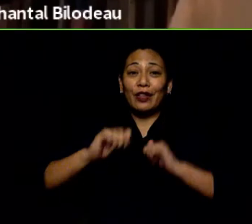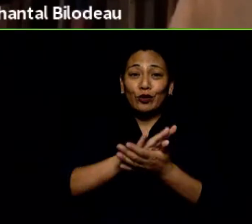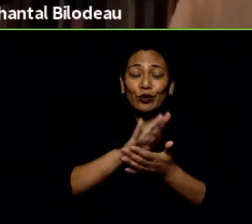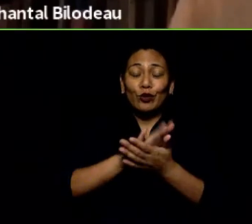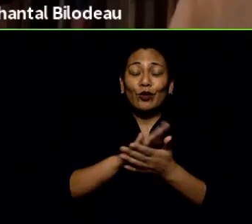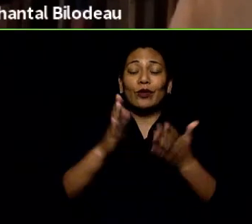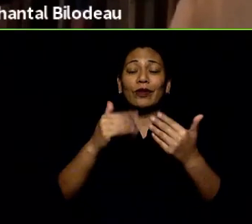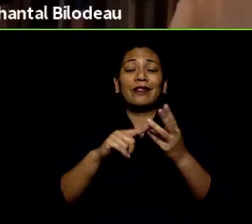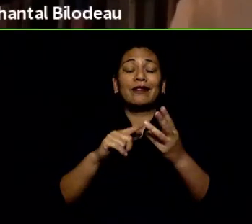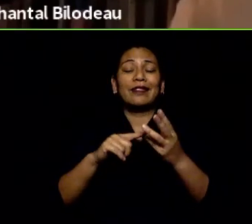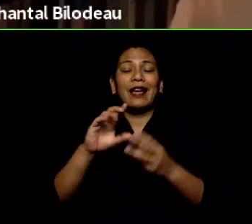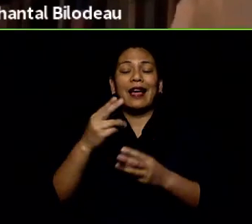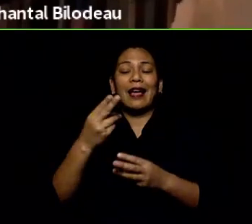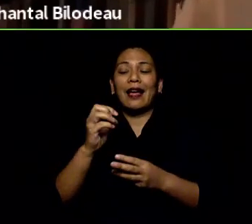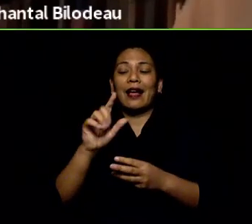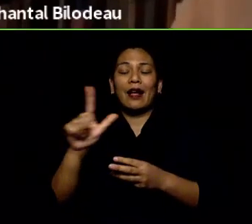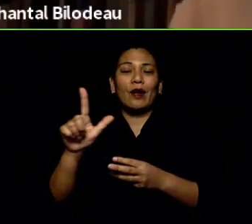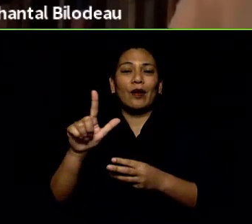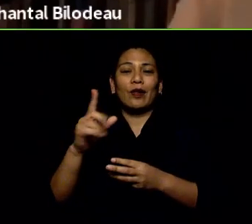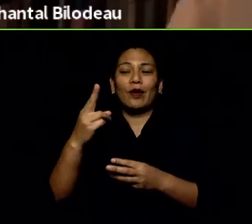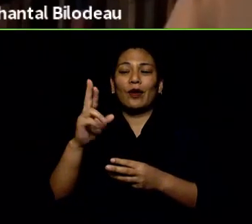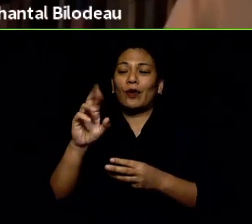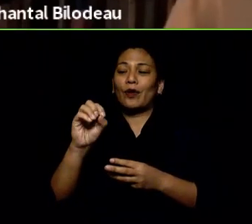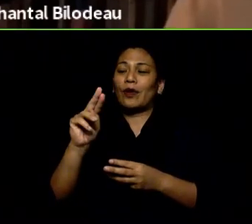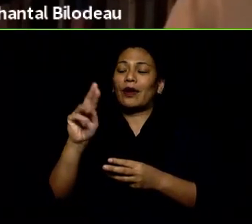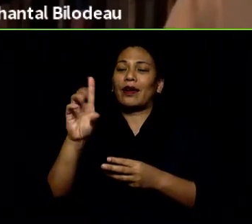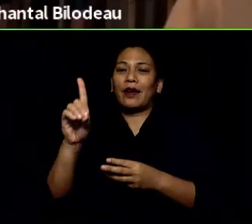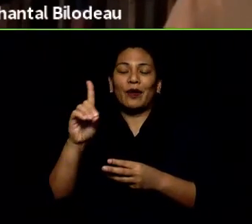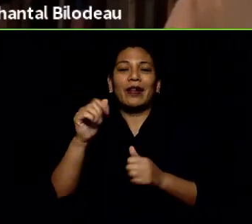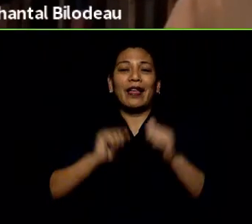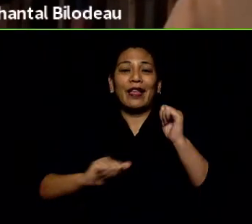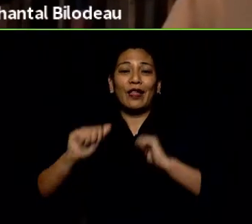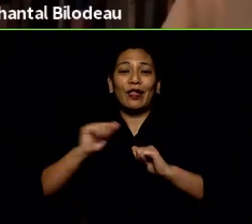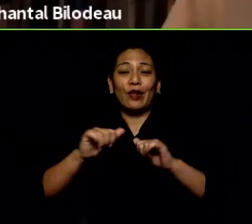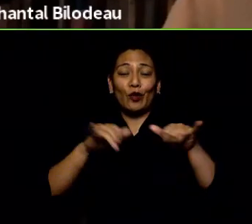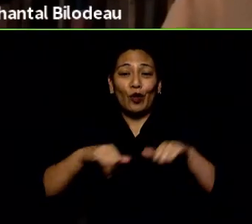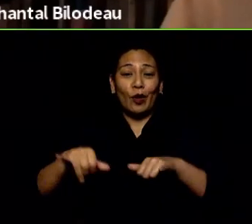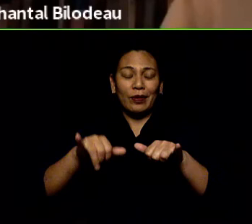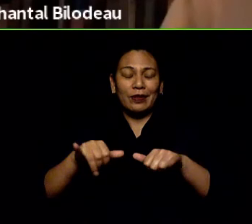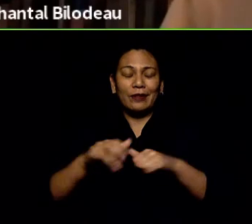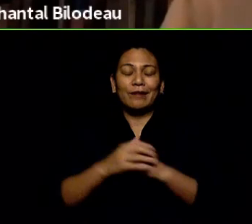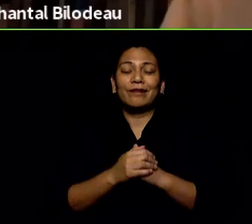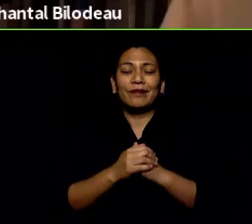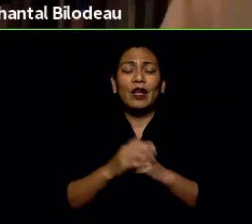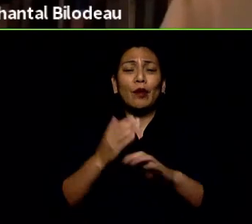Before we start, I would like to acknowledge that the mission control